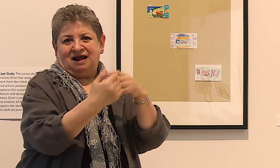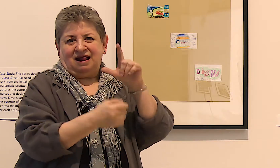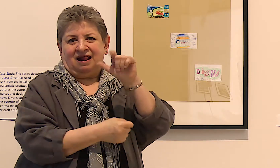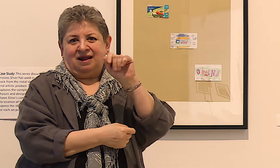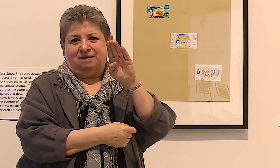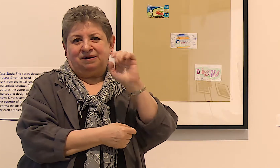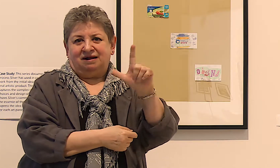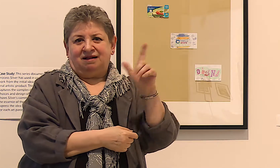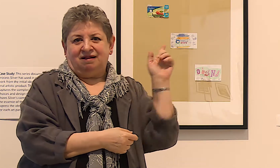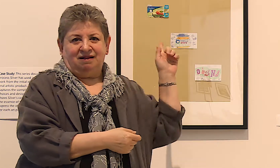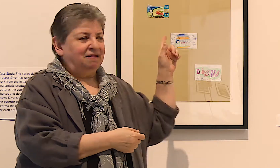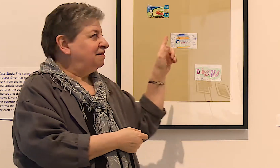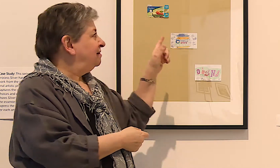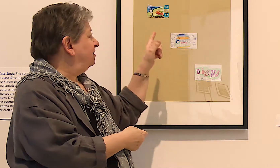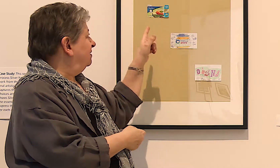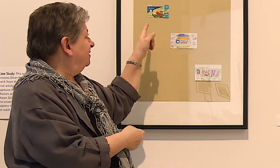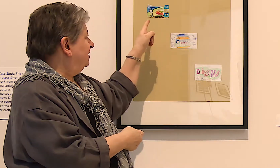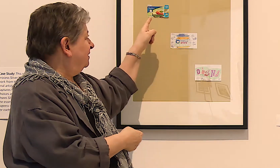from the store because I needed the label.